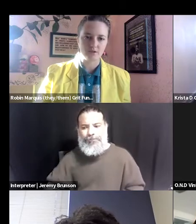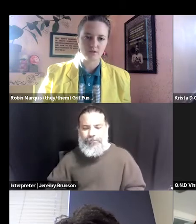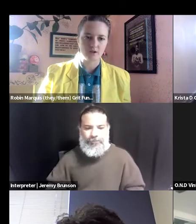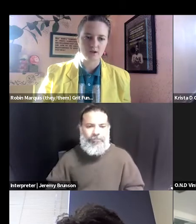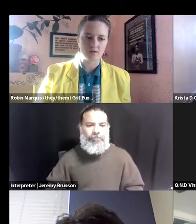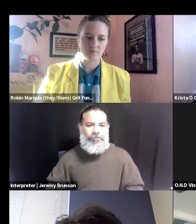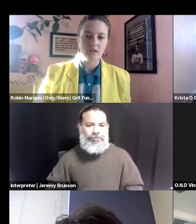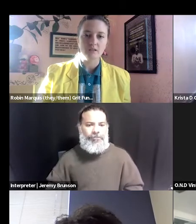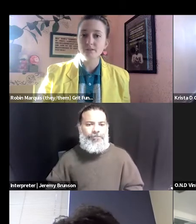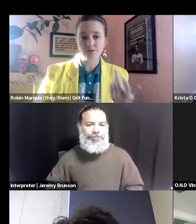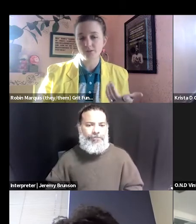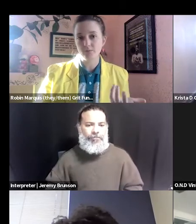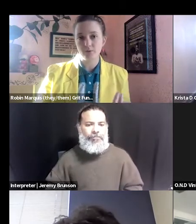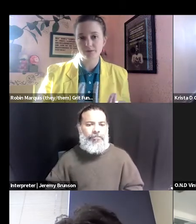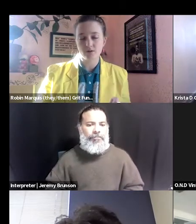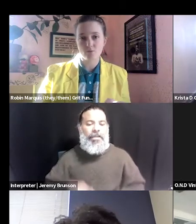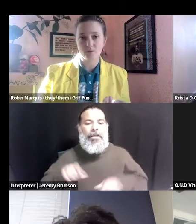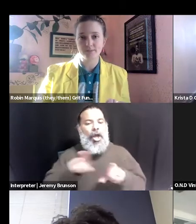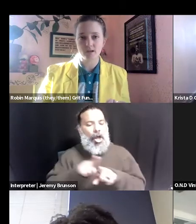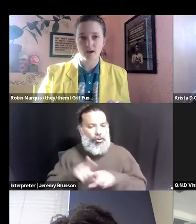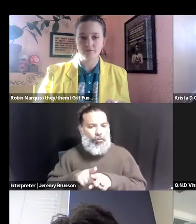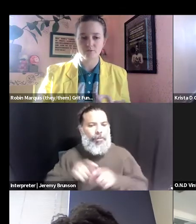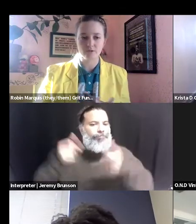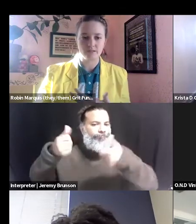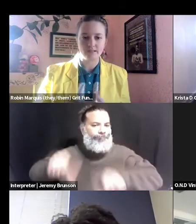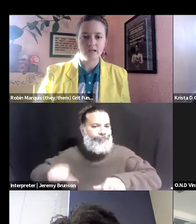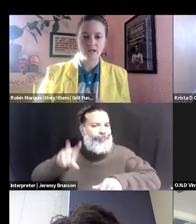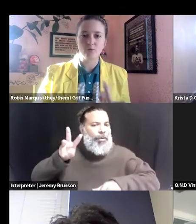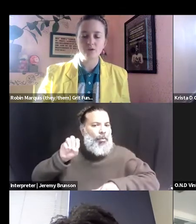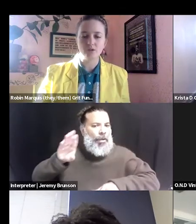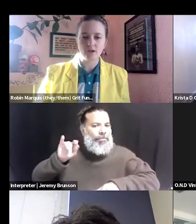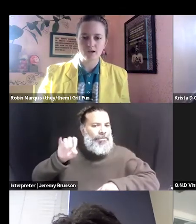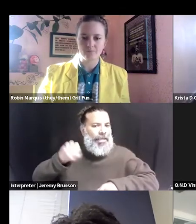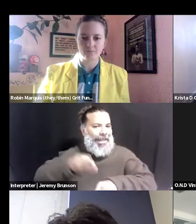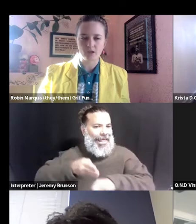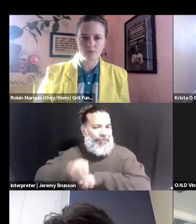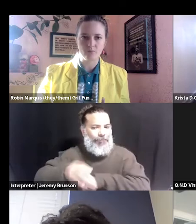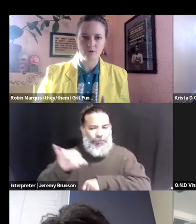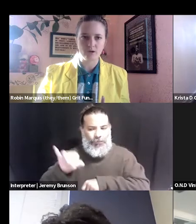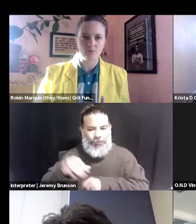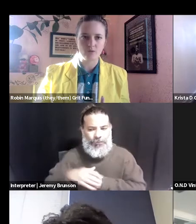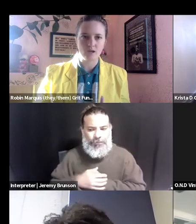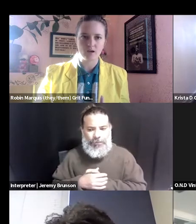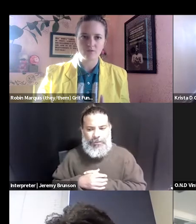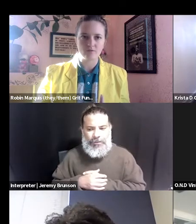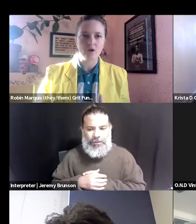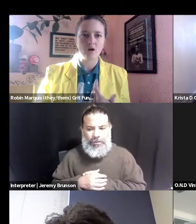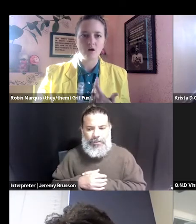This is also going to be posted on the website afterwards and I will point out we have on